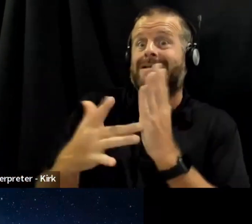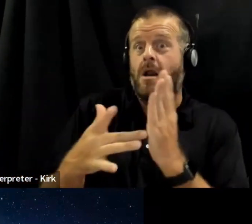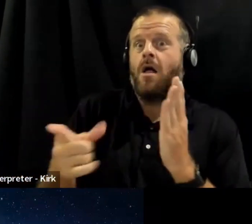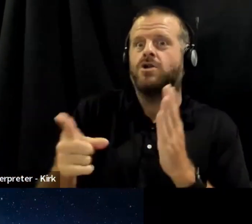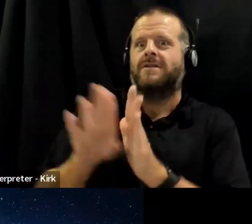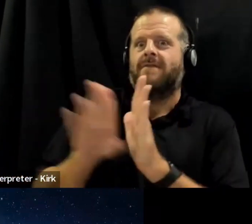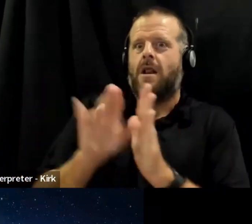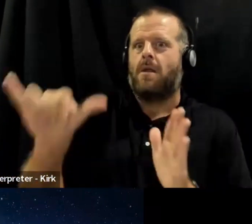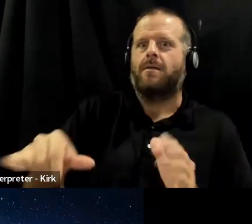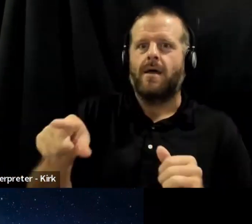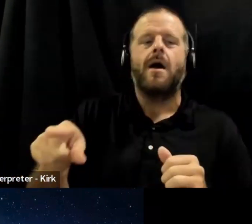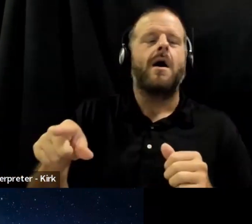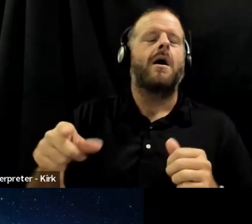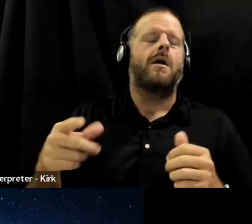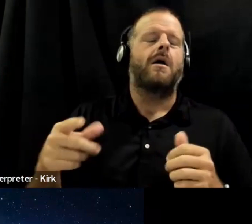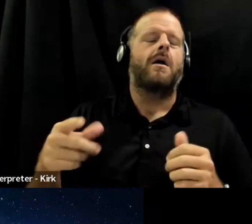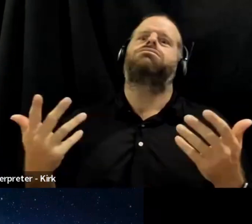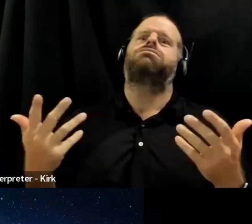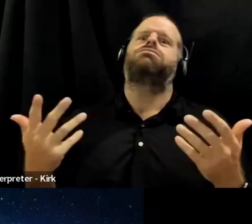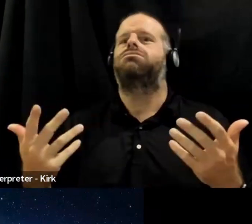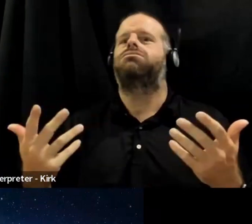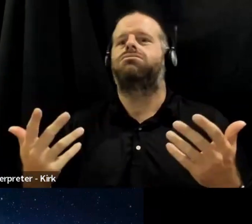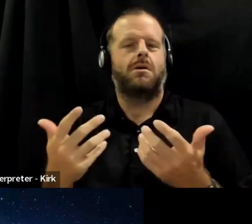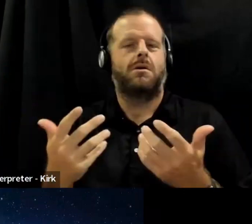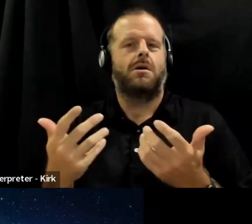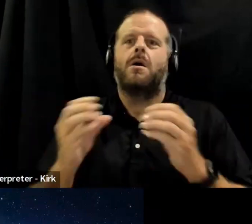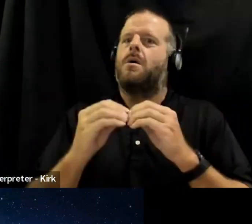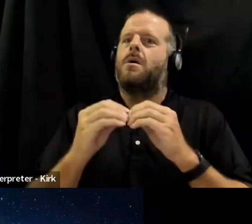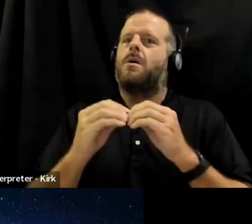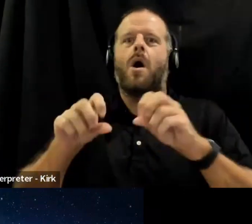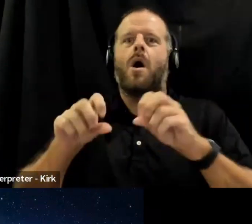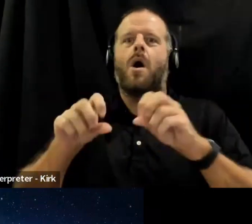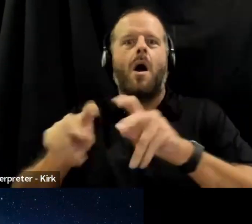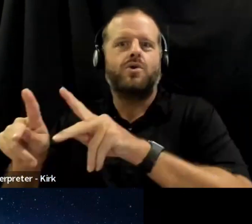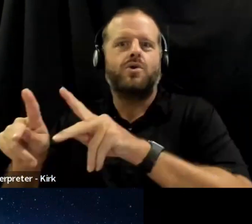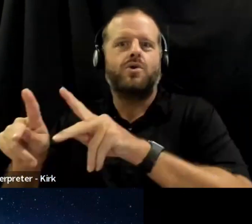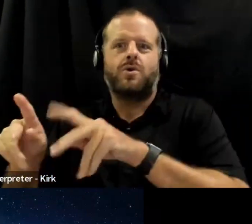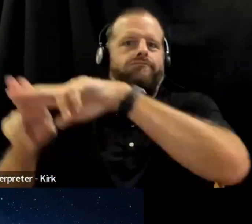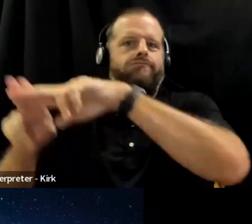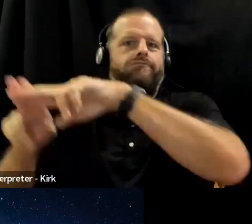there's so many opportunities and so much, , that's going to be made available.